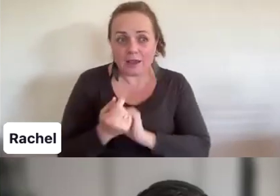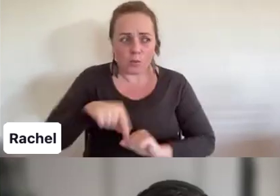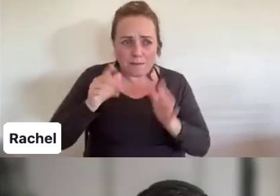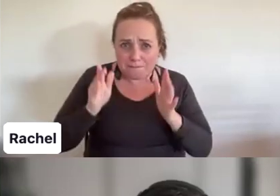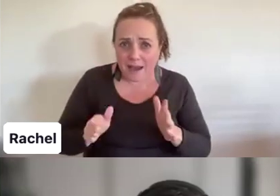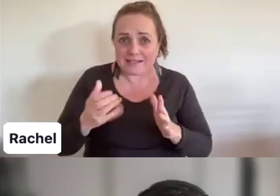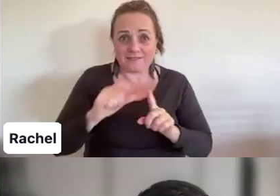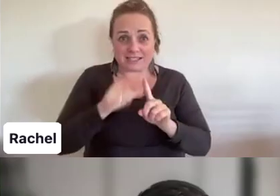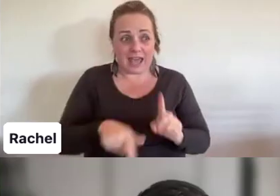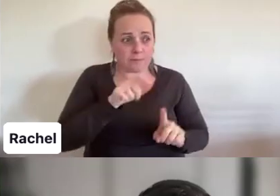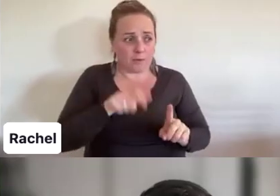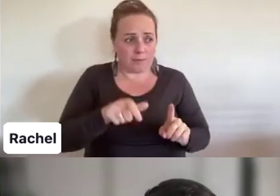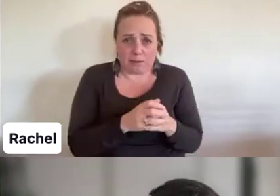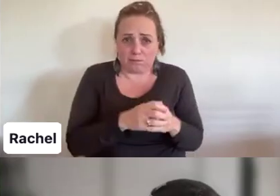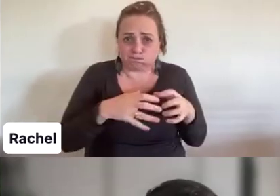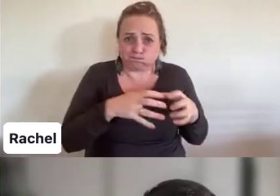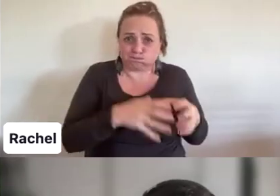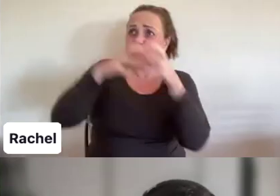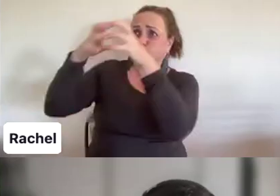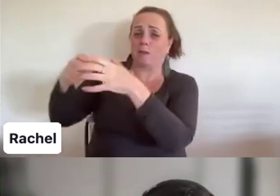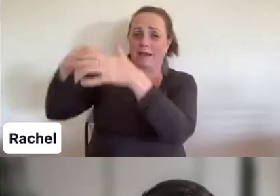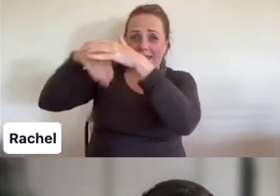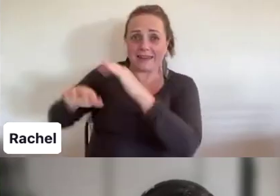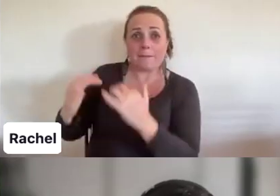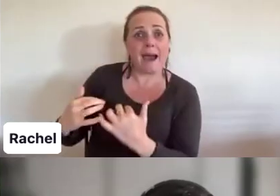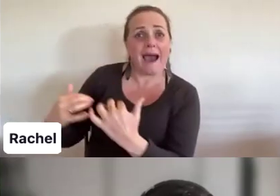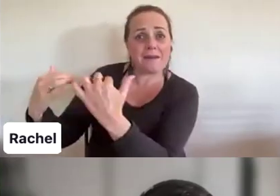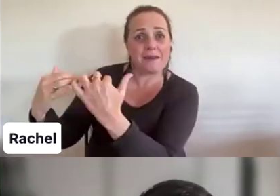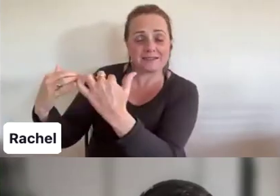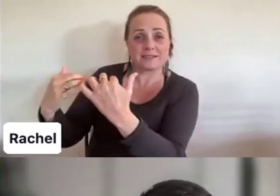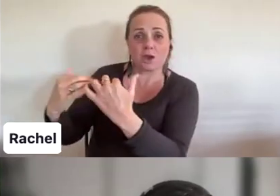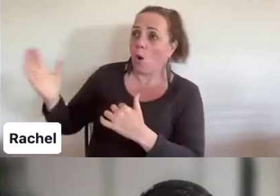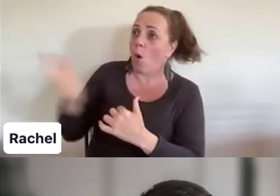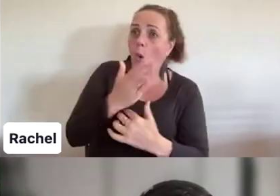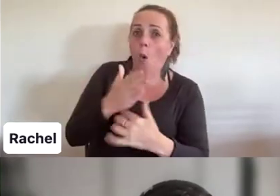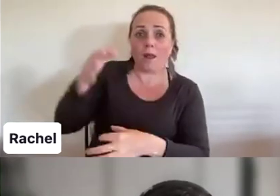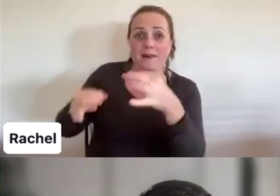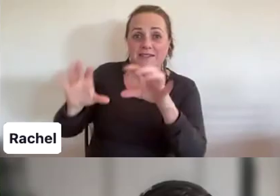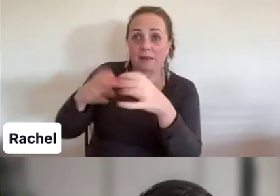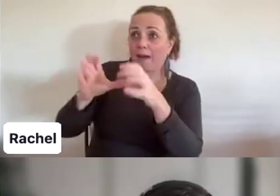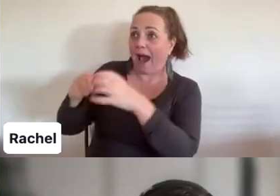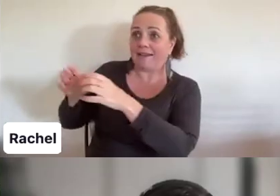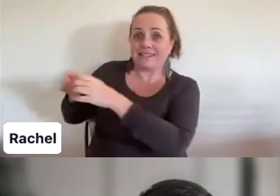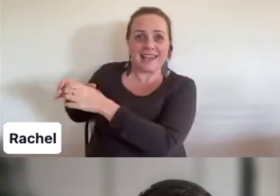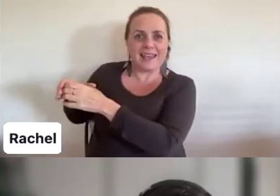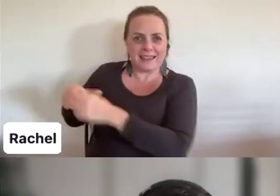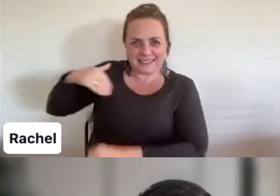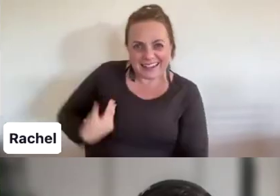in numbers in the parliament right across, across all political parties, to argue over the budget,